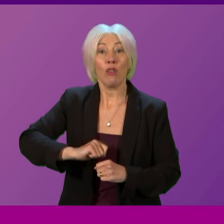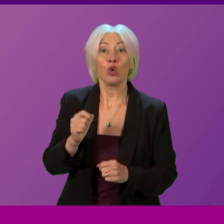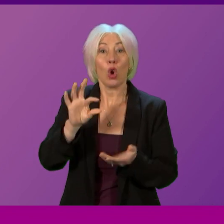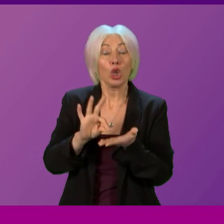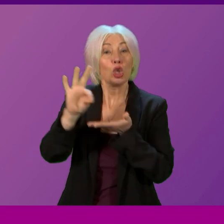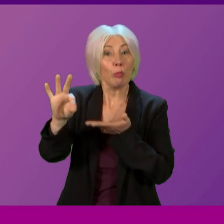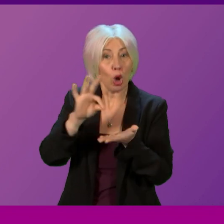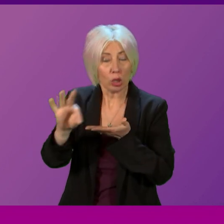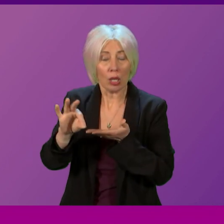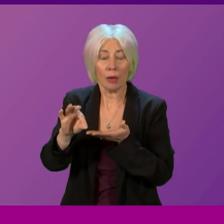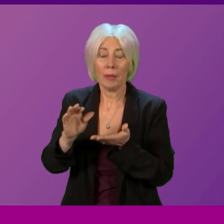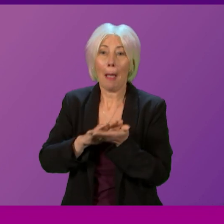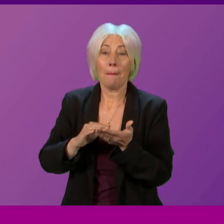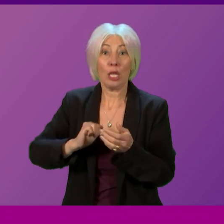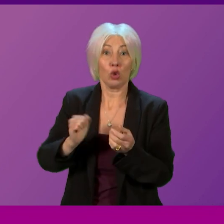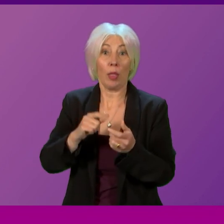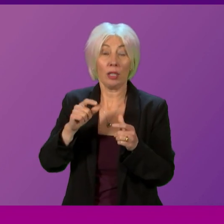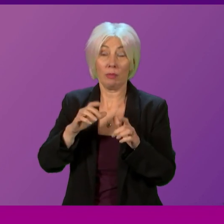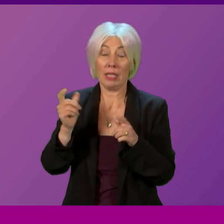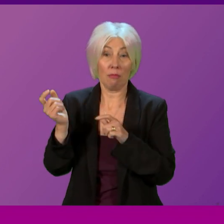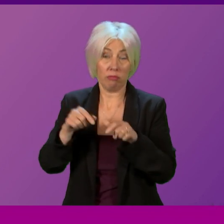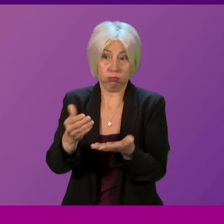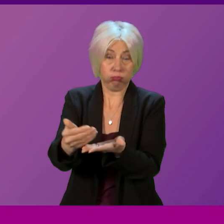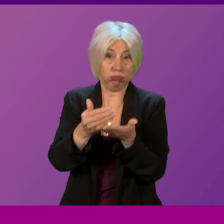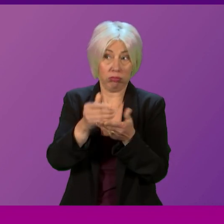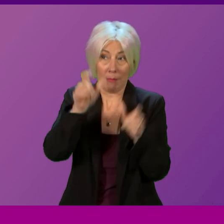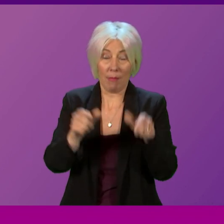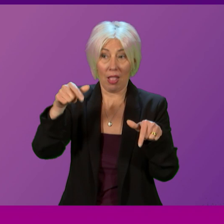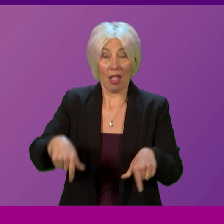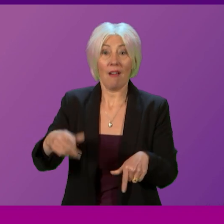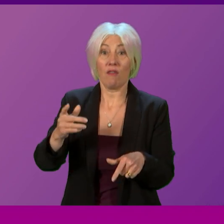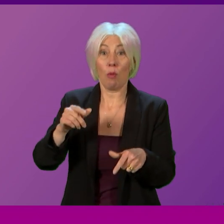to provide sanctuary to more displaced people from Ukraine per head than any other part